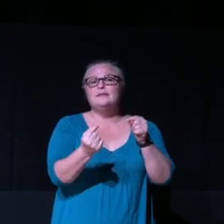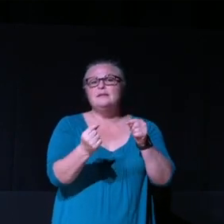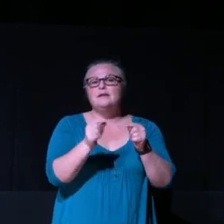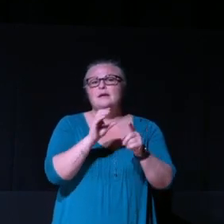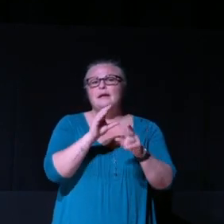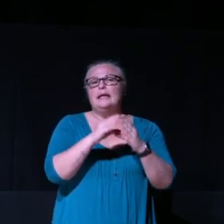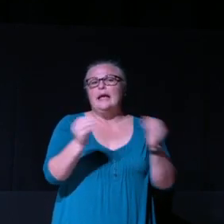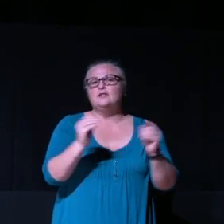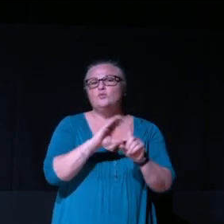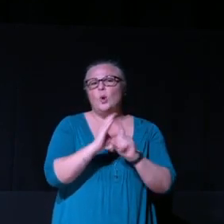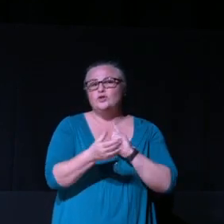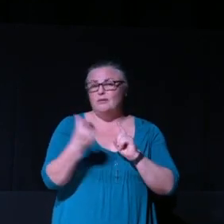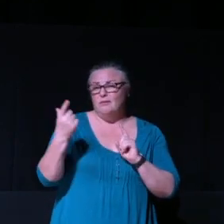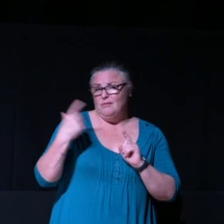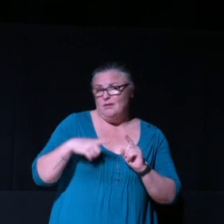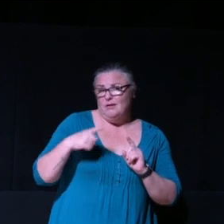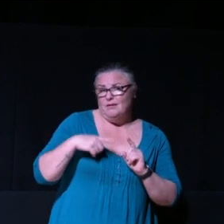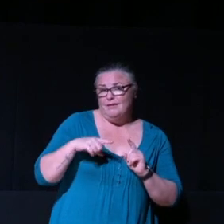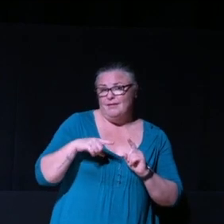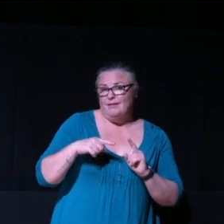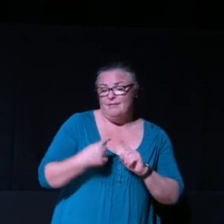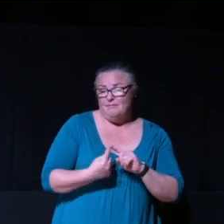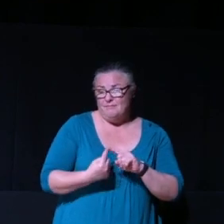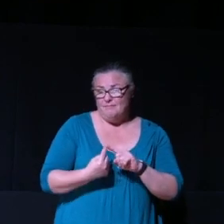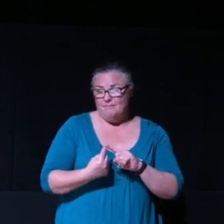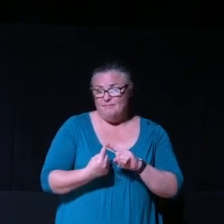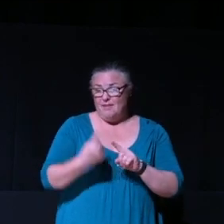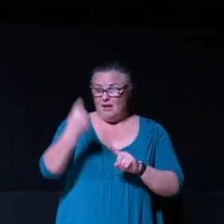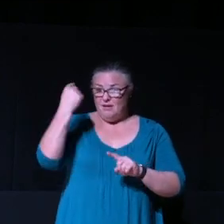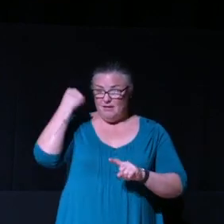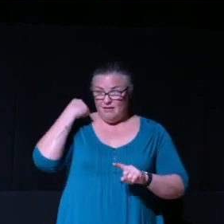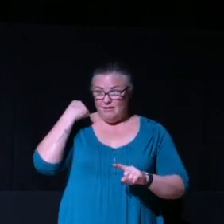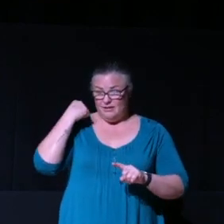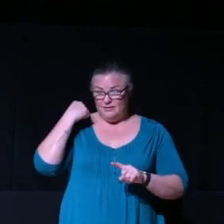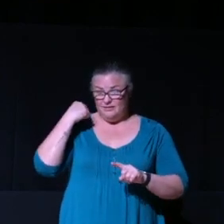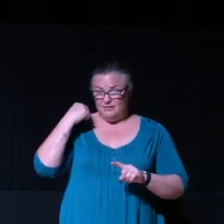basically the things that we say in the past come back come back to kind of haunt us. And why should we be held